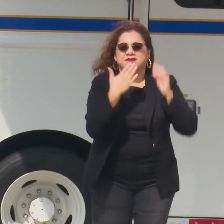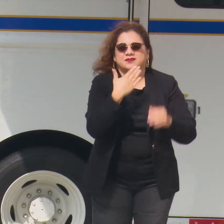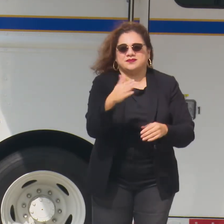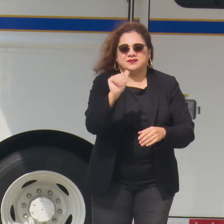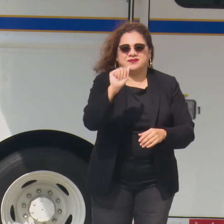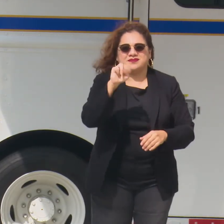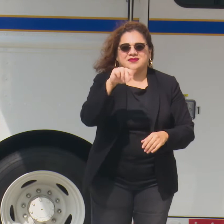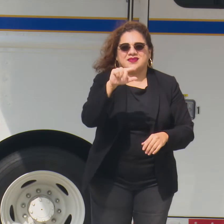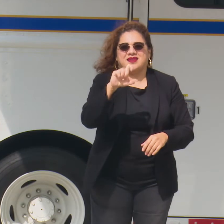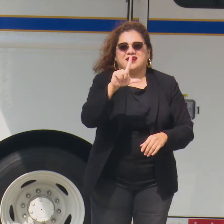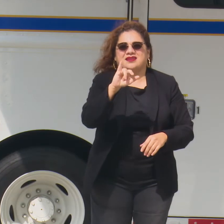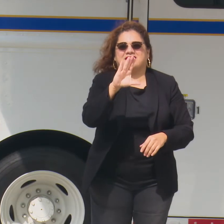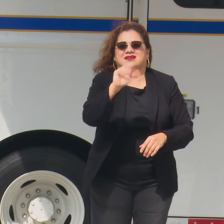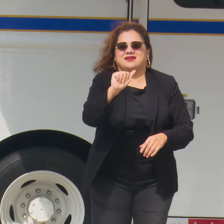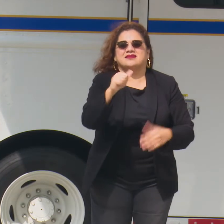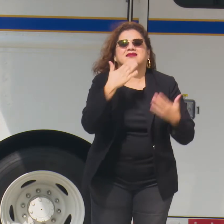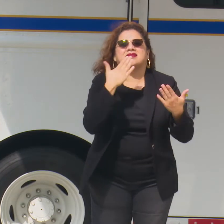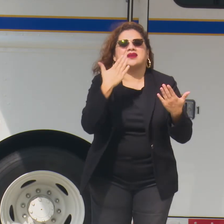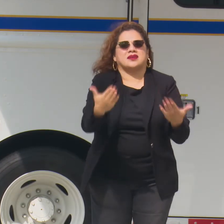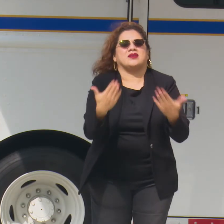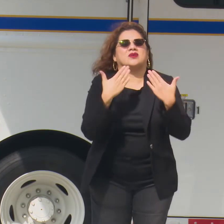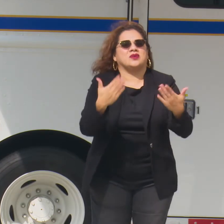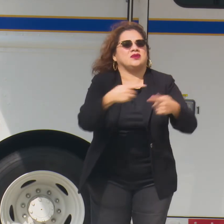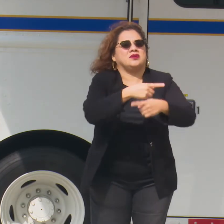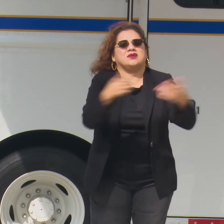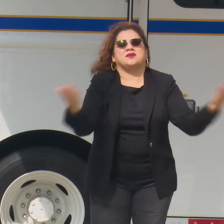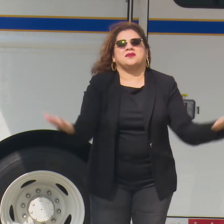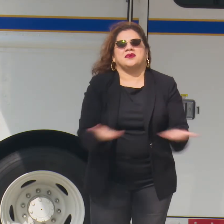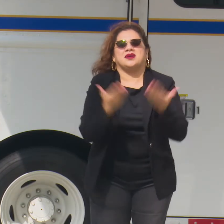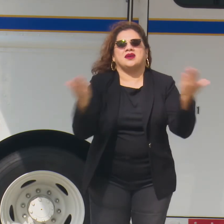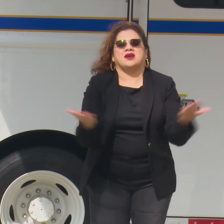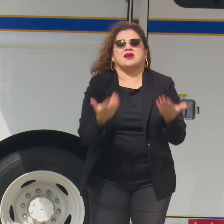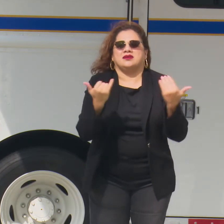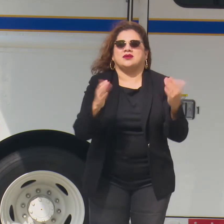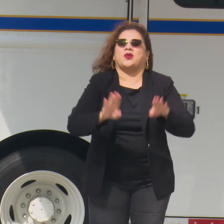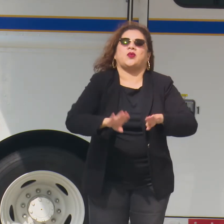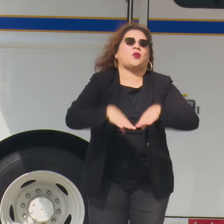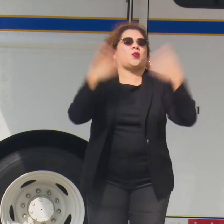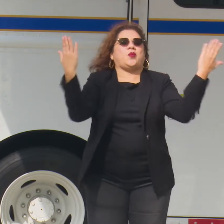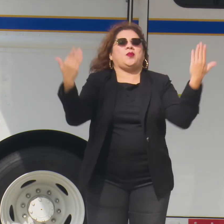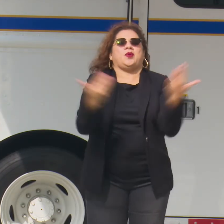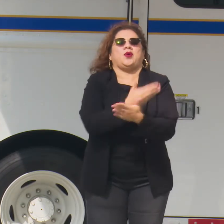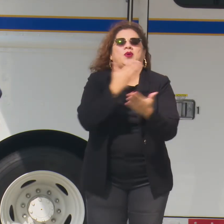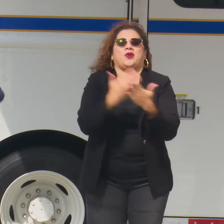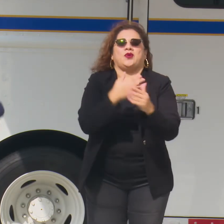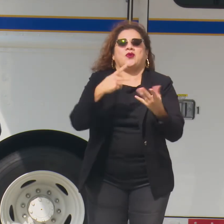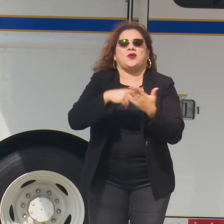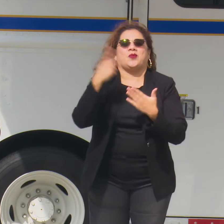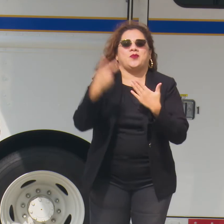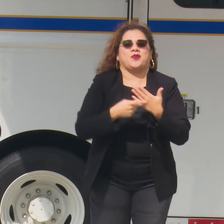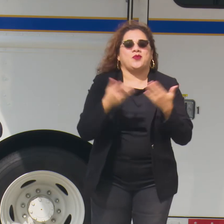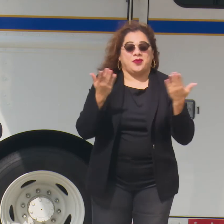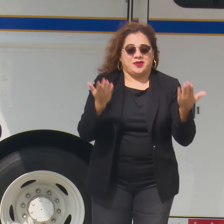and thank you all for being here as we kick off this very important program. I want to share a little bit about testing. So you've been hearing about the